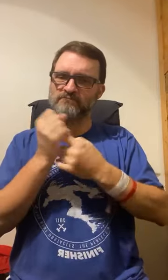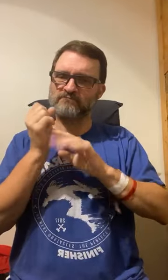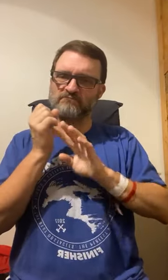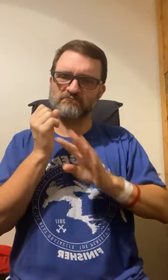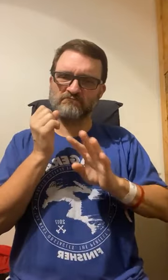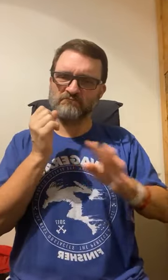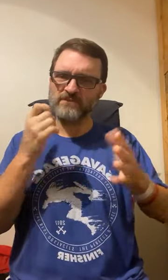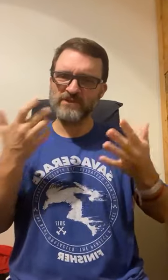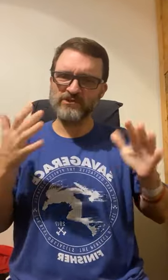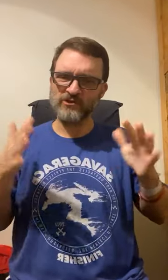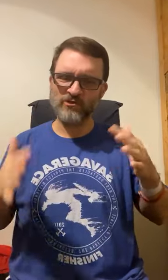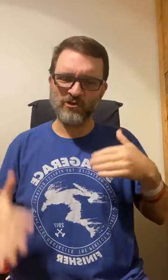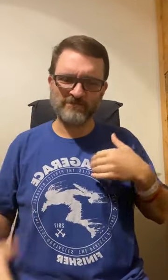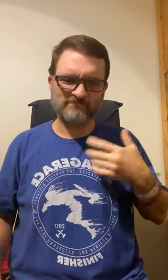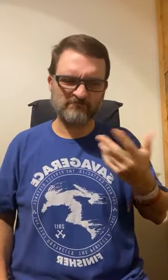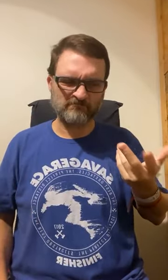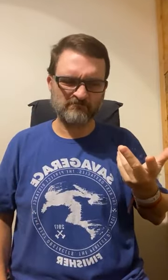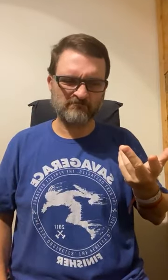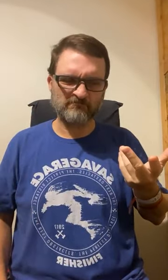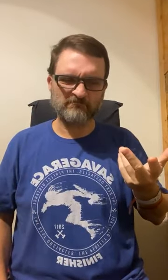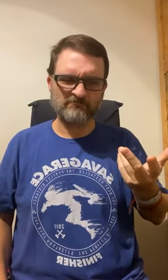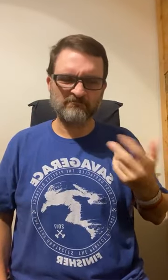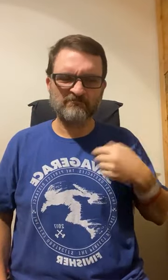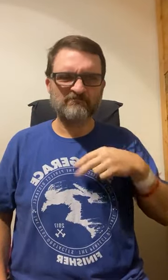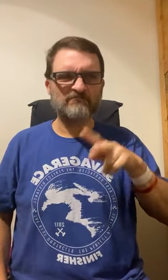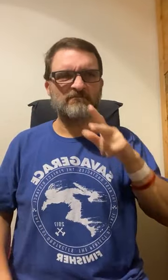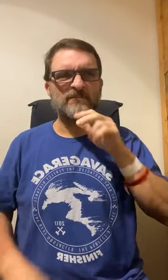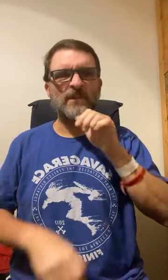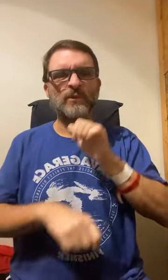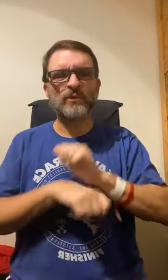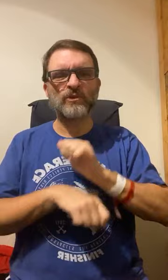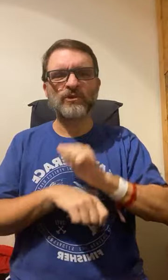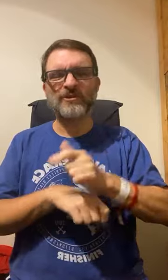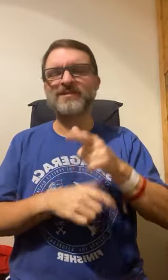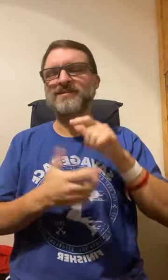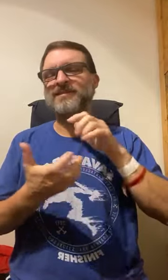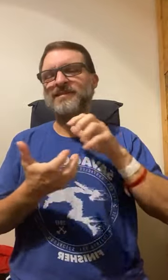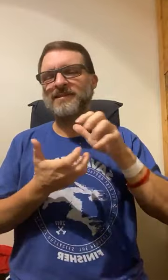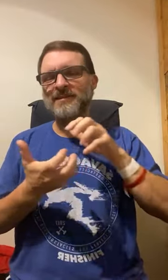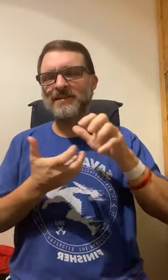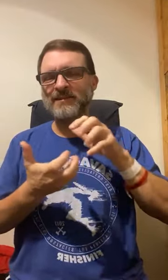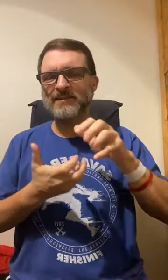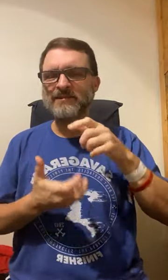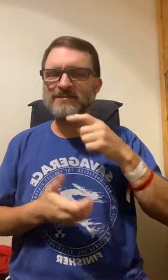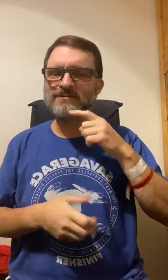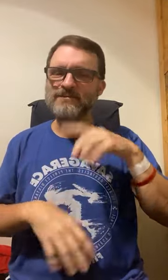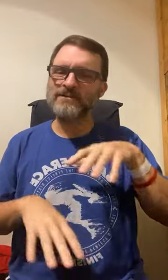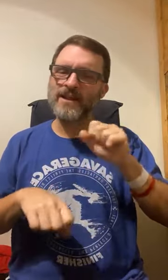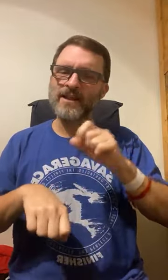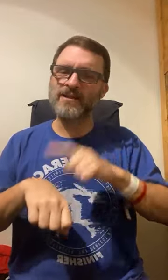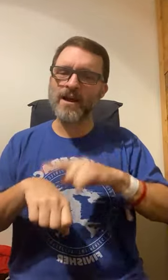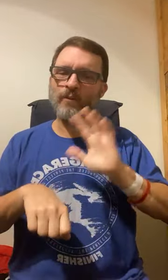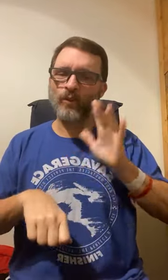I noticed the medicine that was inserted in my rectum was the only thing that came out. I thought the whole thing did not work. The nurse laughed at me and said take your time.